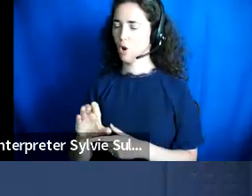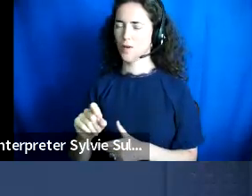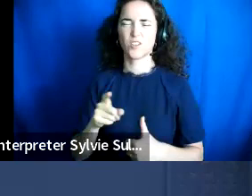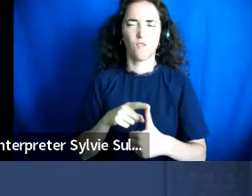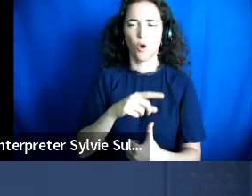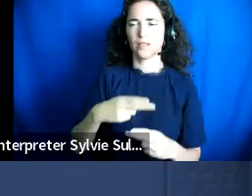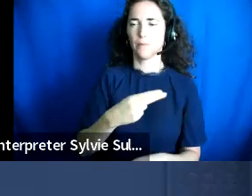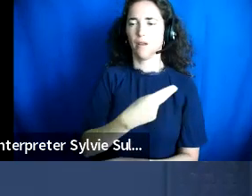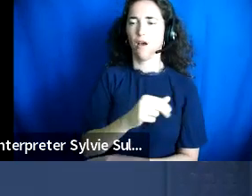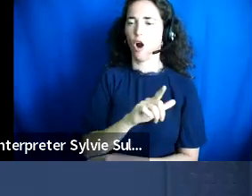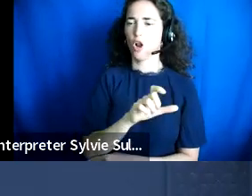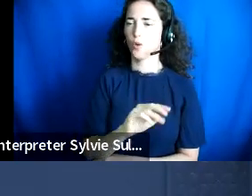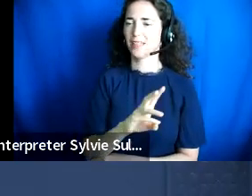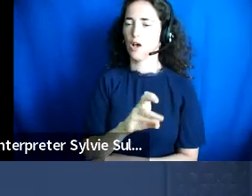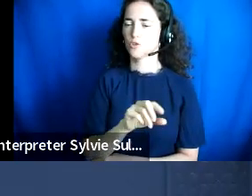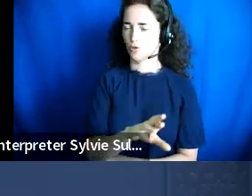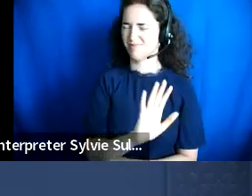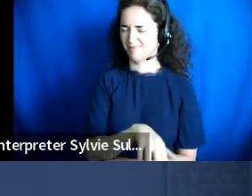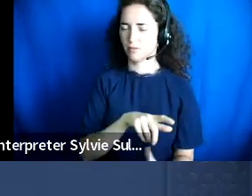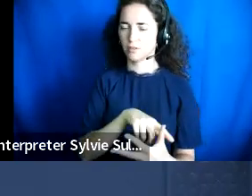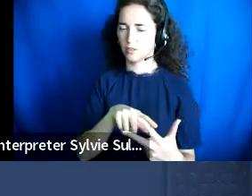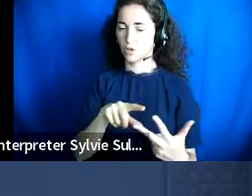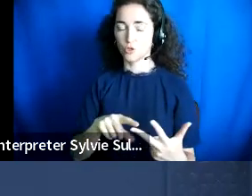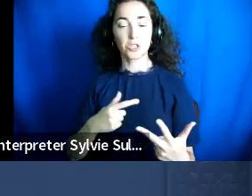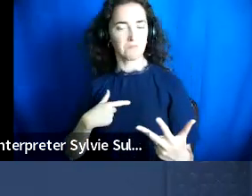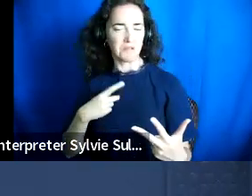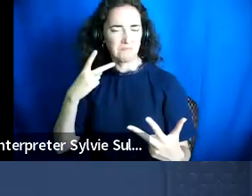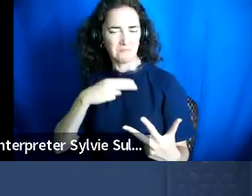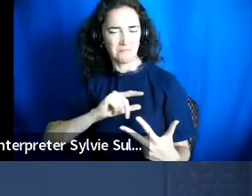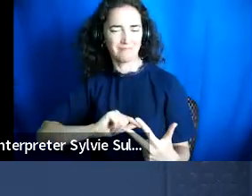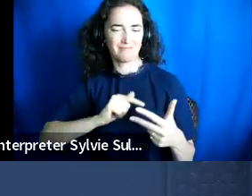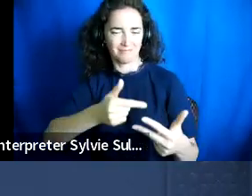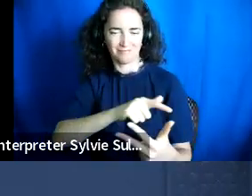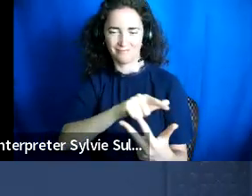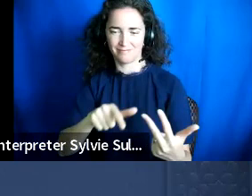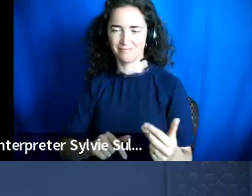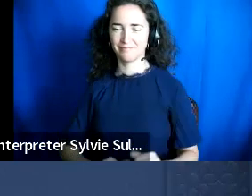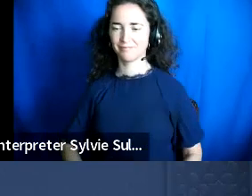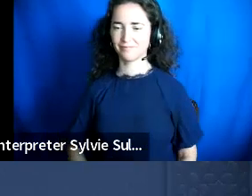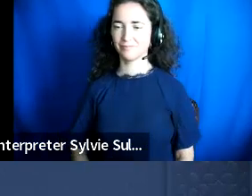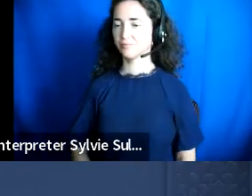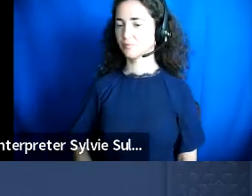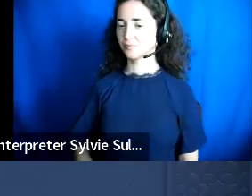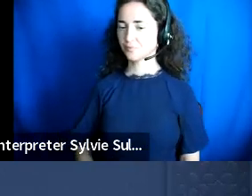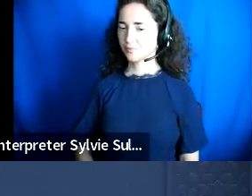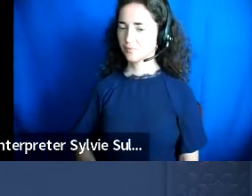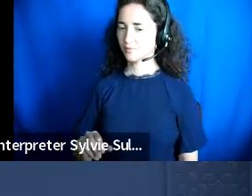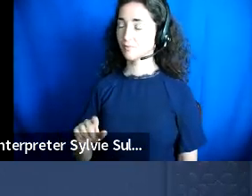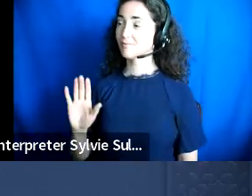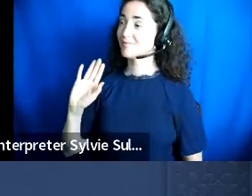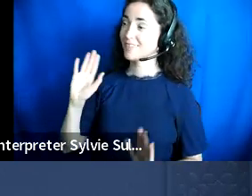i'm gonna turn it over to them thanks Bambi. Oh, I want my name's Nicole Florence.